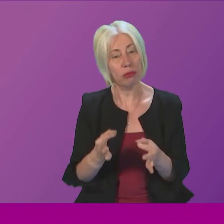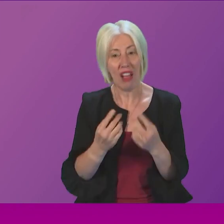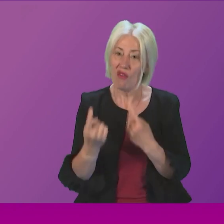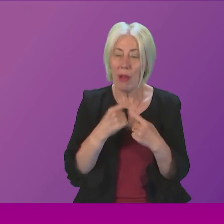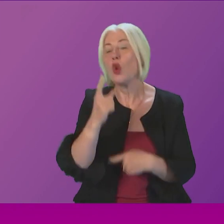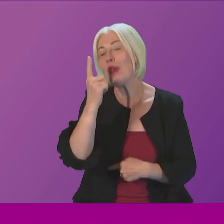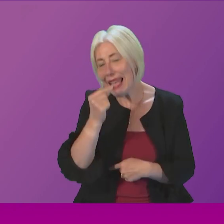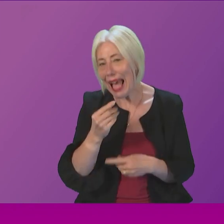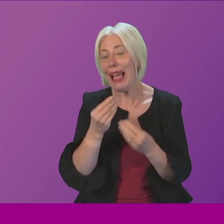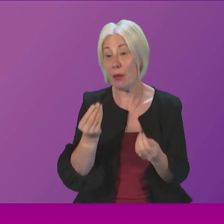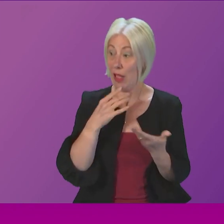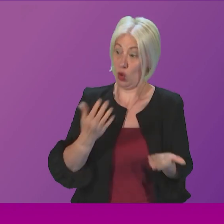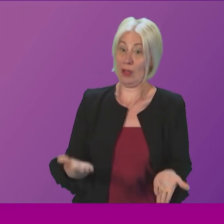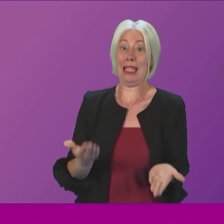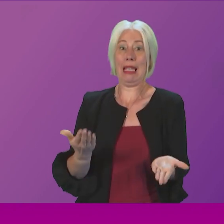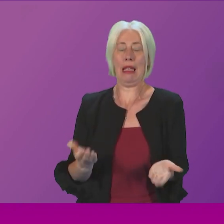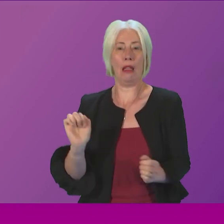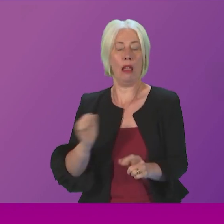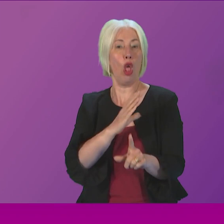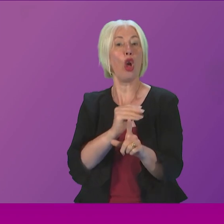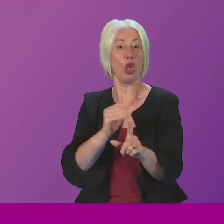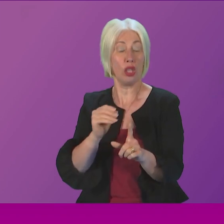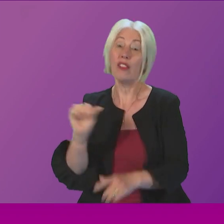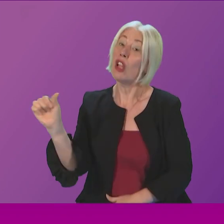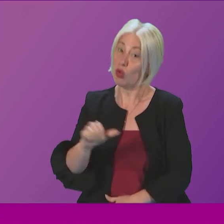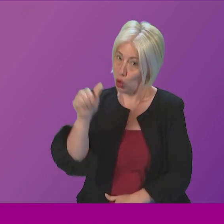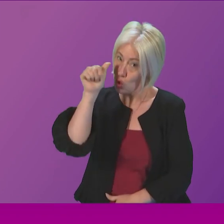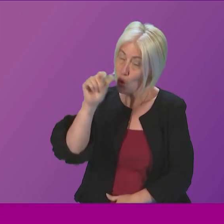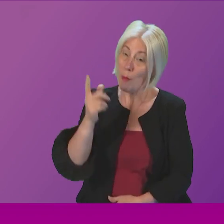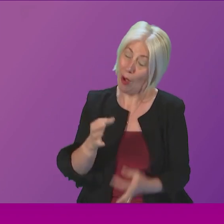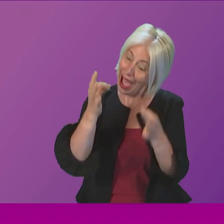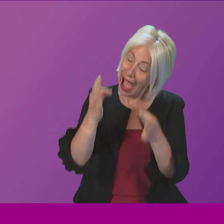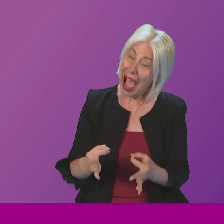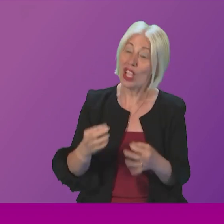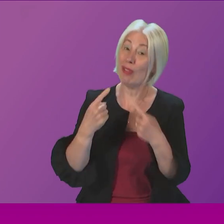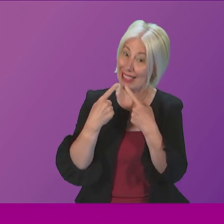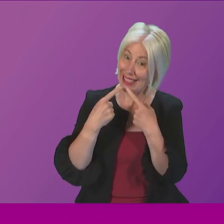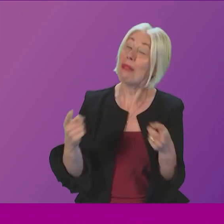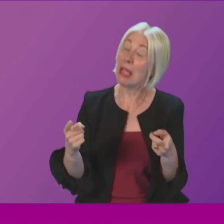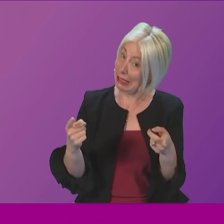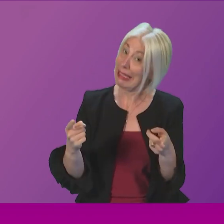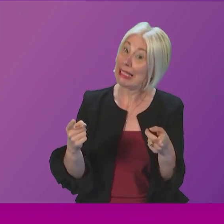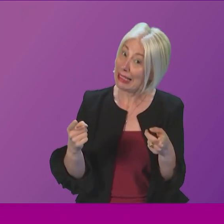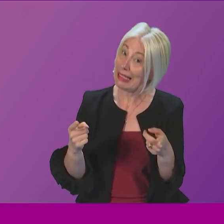Today, of all days, the Conservatives should understand the value of accurate statements being made to this Parliament.